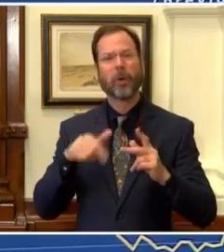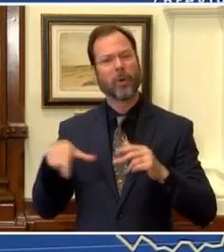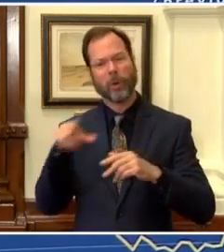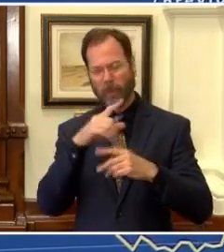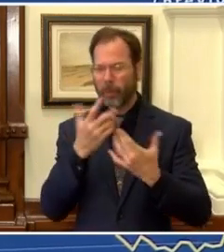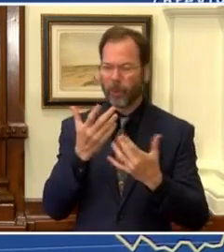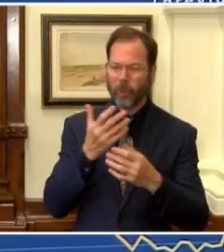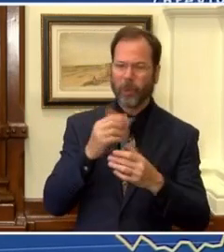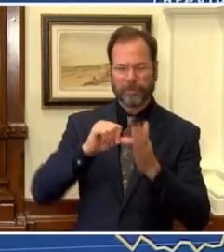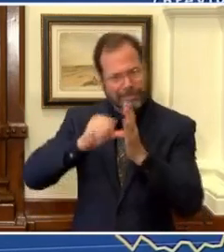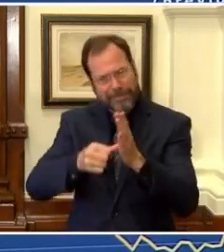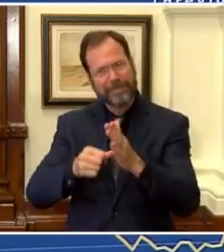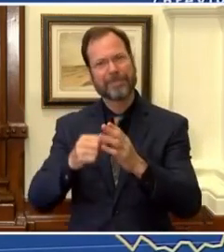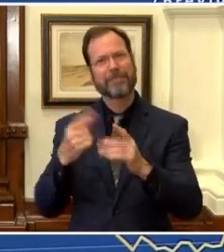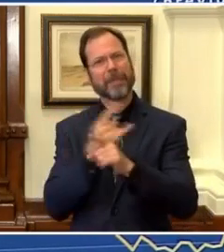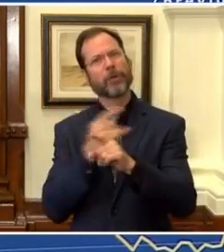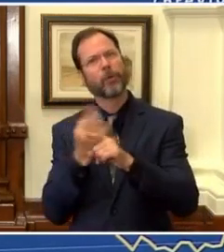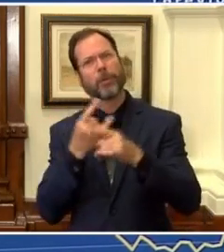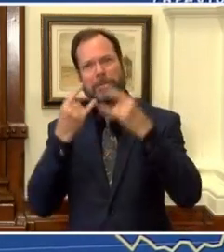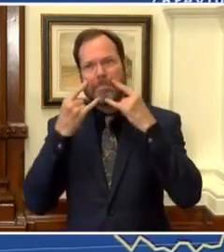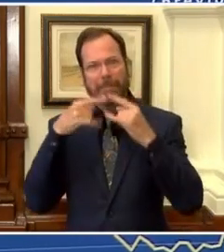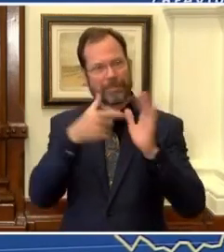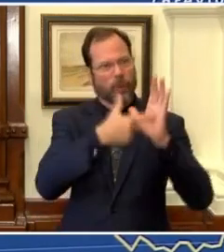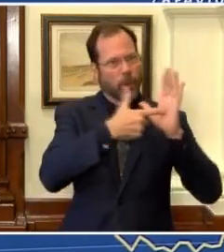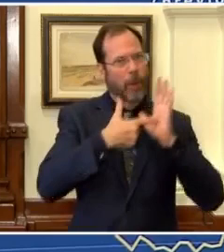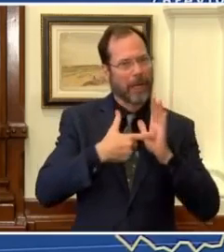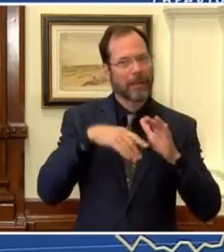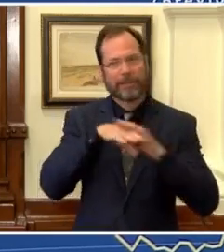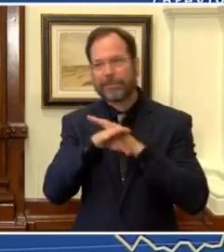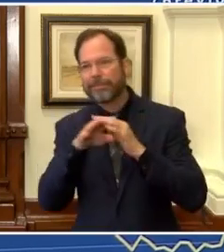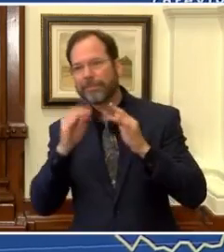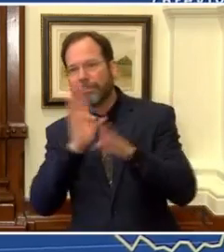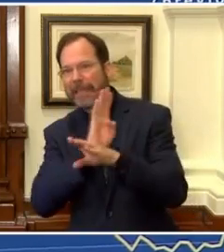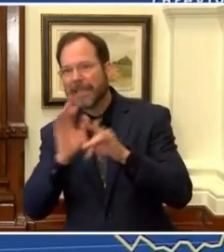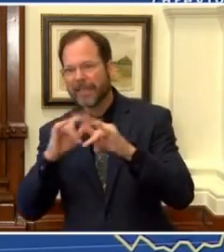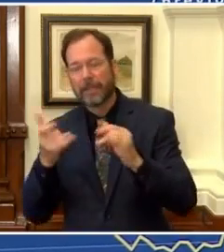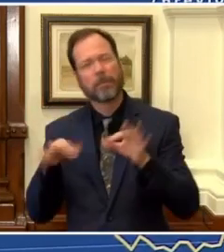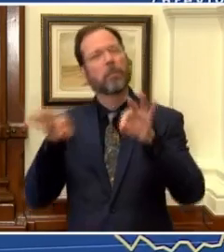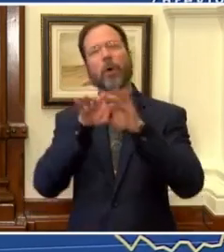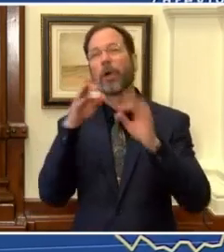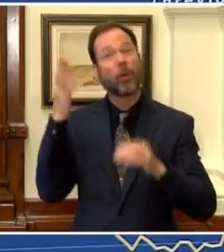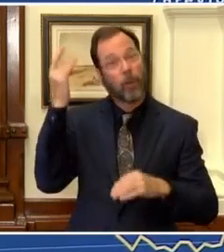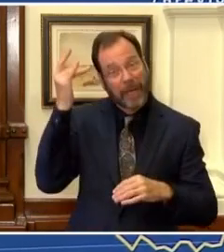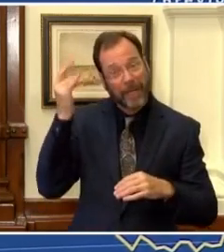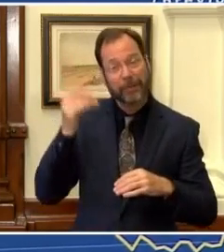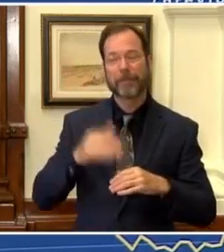SIMILARLY, YOU ARE SEEING AN INCREASE ON THE LOCAL SIDE TO MAKE SURE PEOPLE ARE WEARING MASKS.